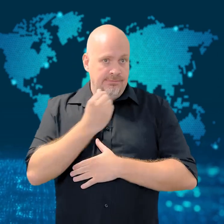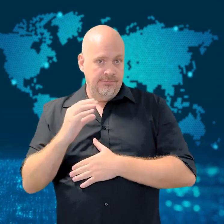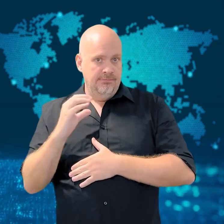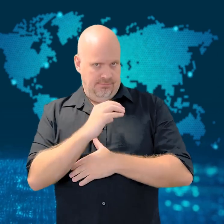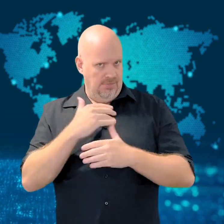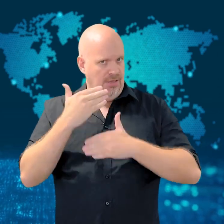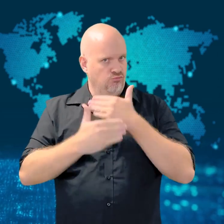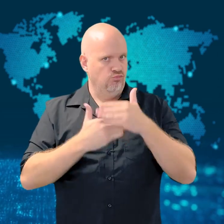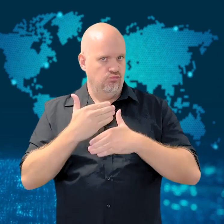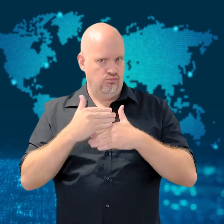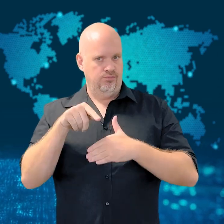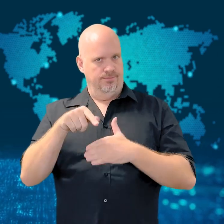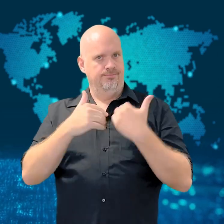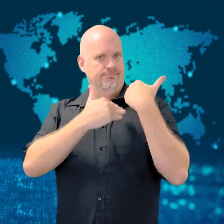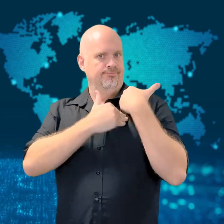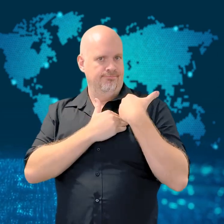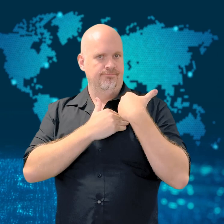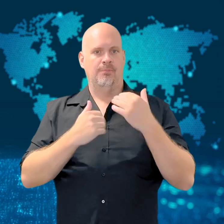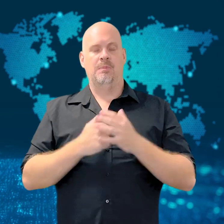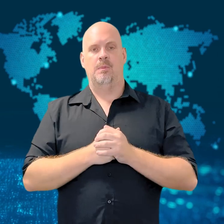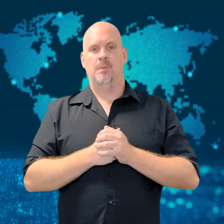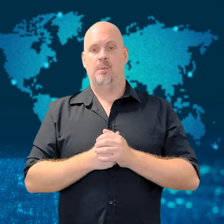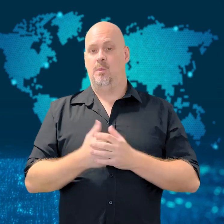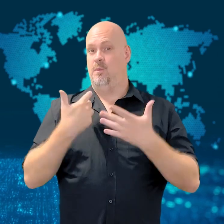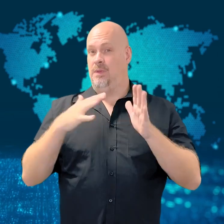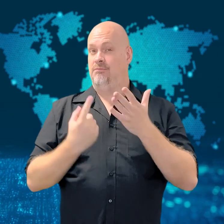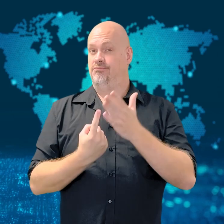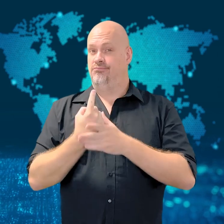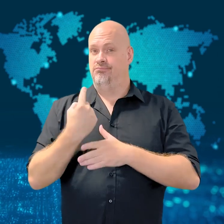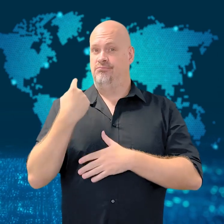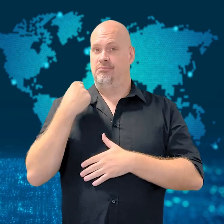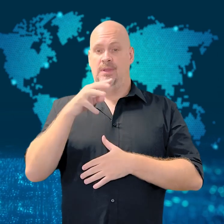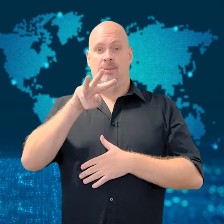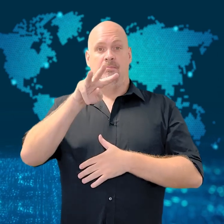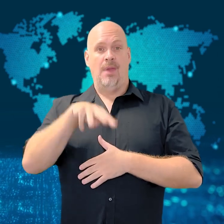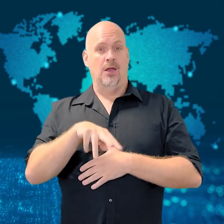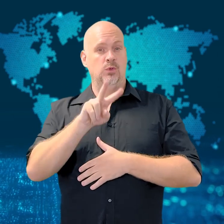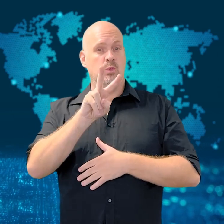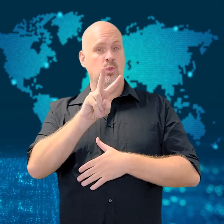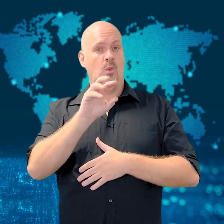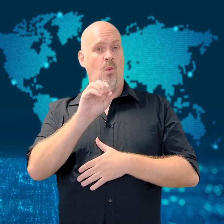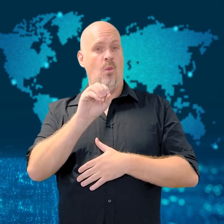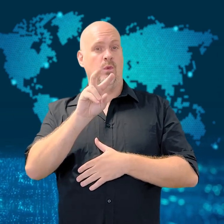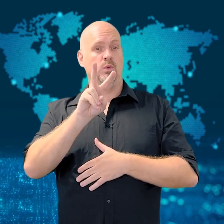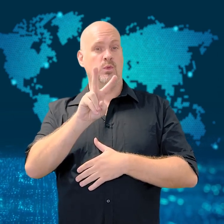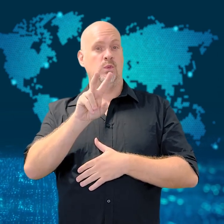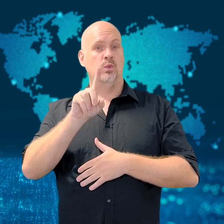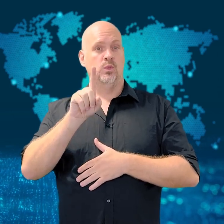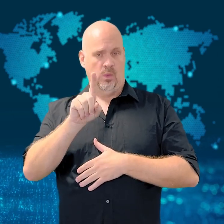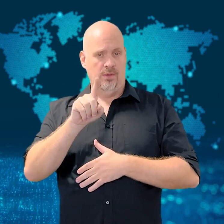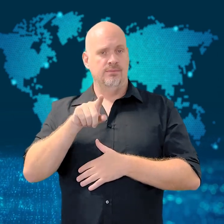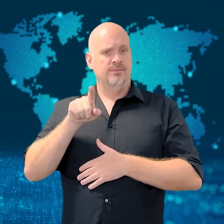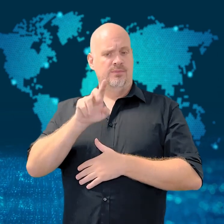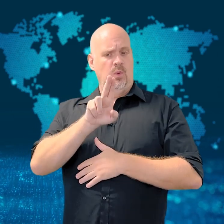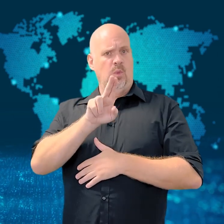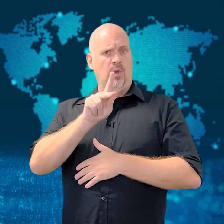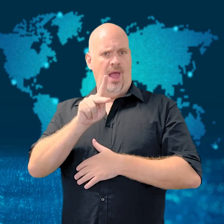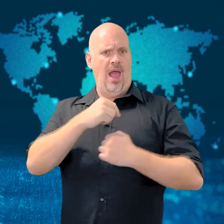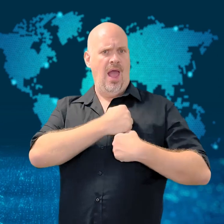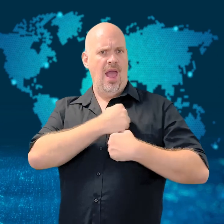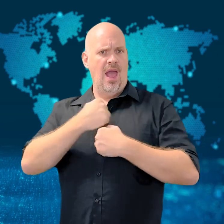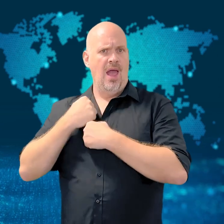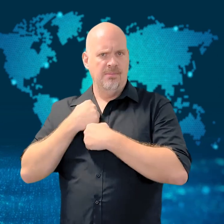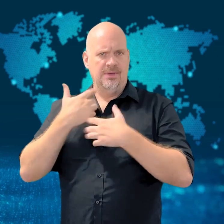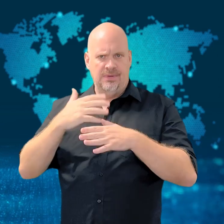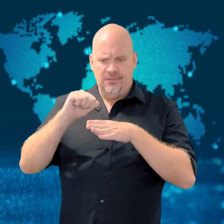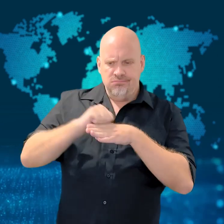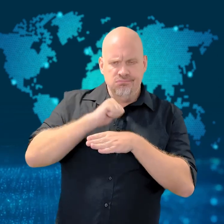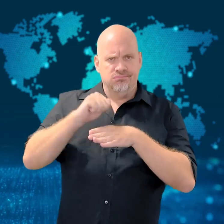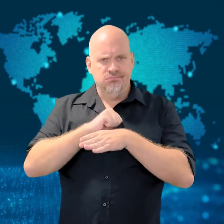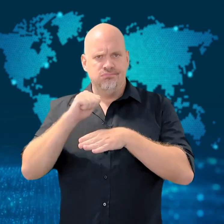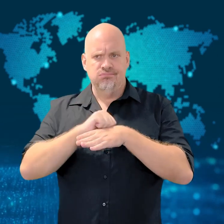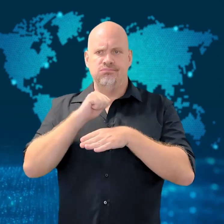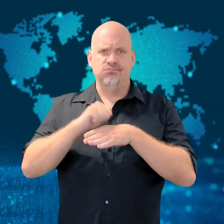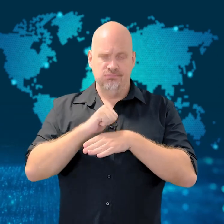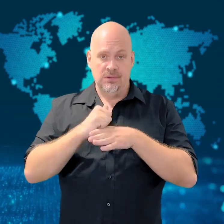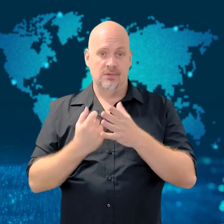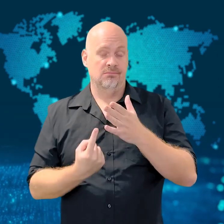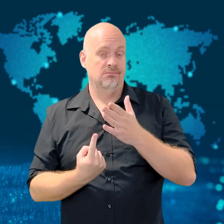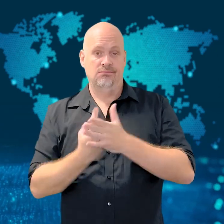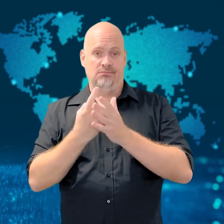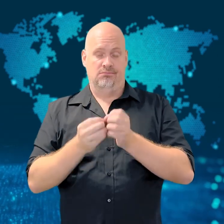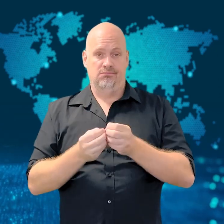In March 2021, a fire was sparked during military training exercises being held by